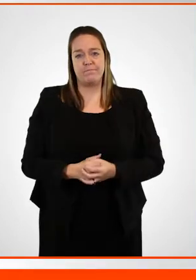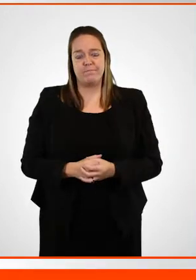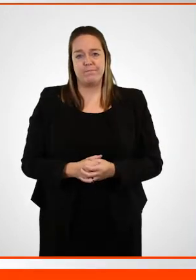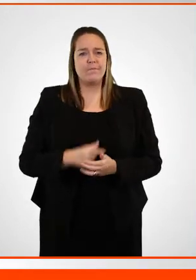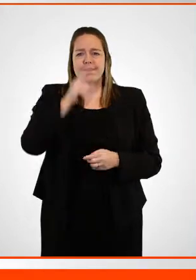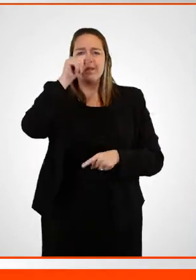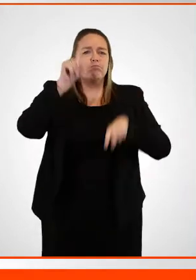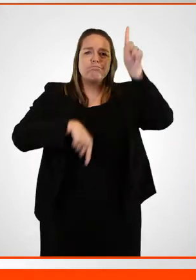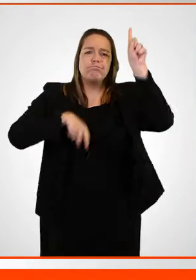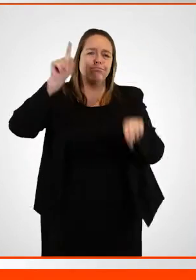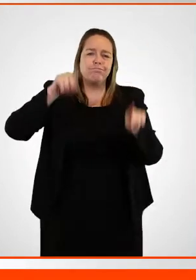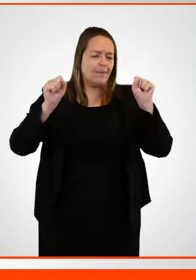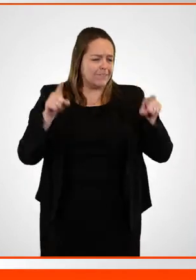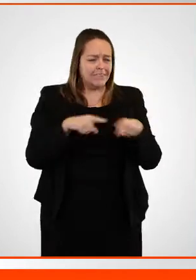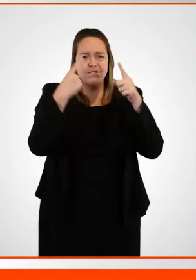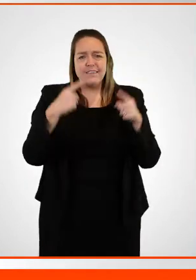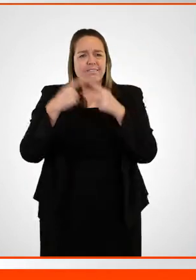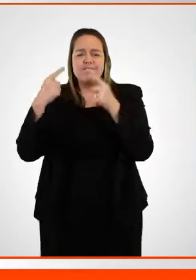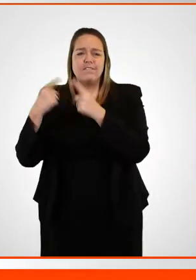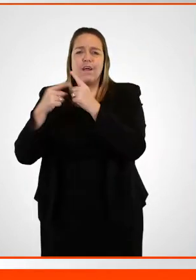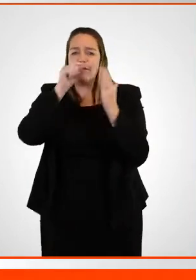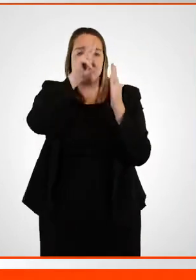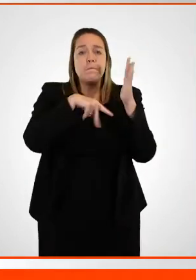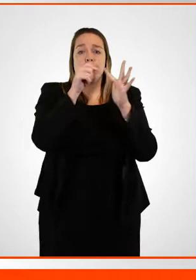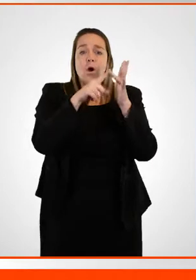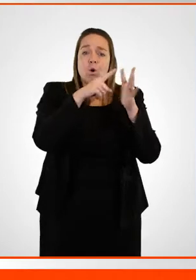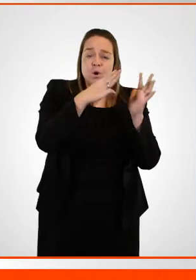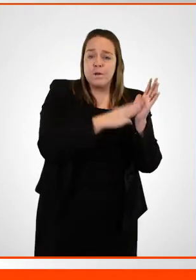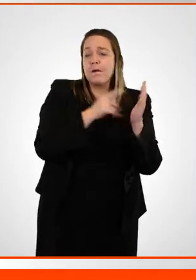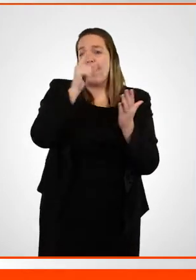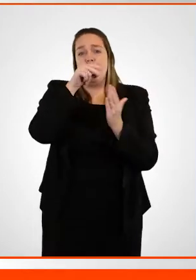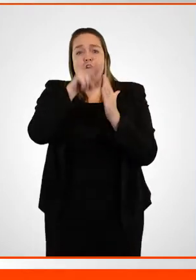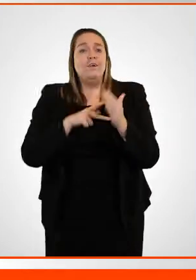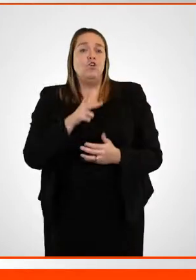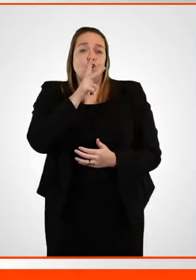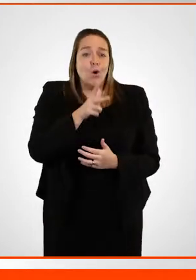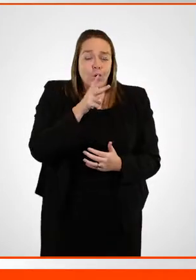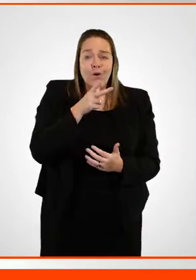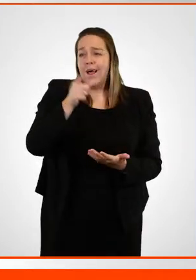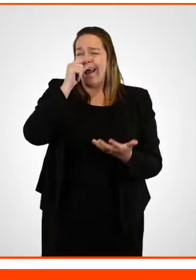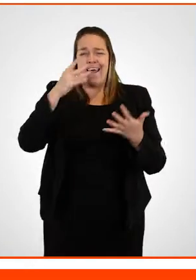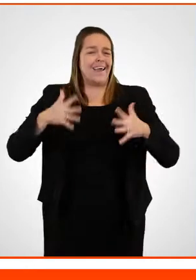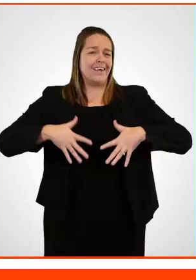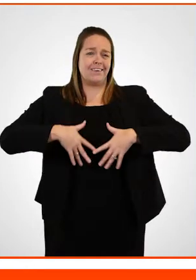we can use such a variety of different materials, we can read poems, we can read joke books, we can read whatever it is.